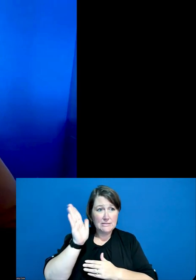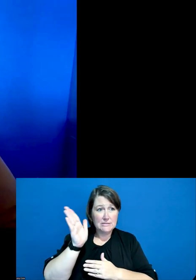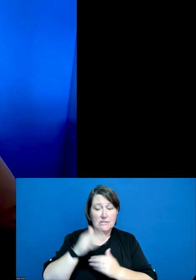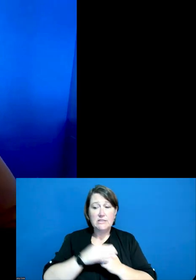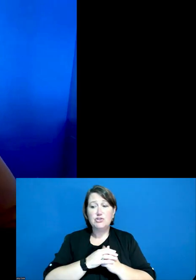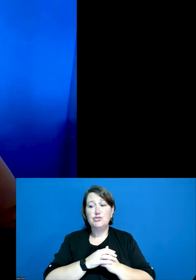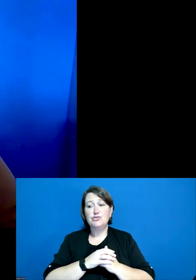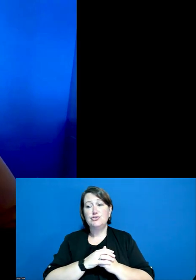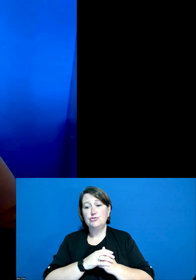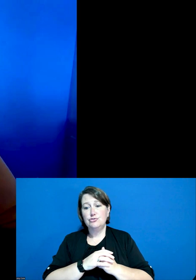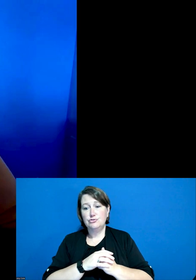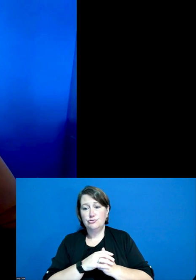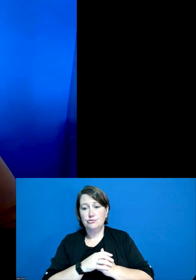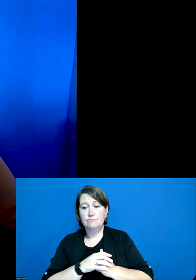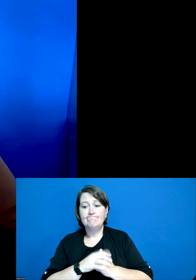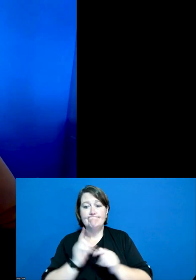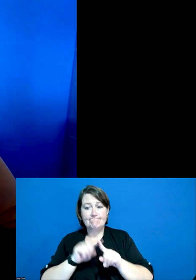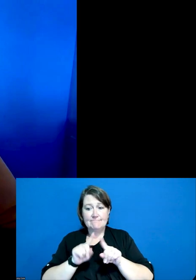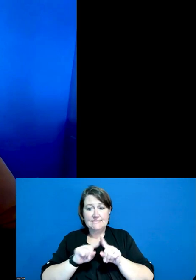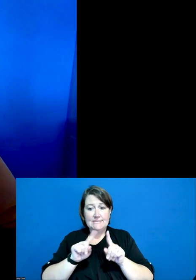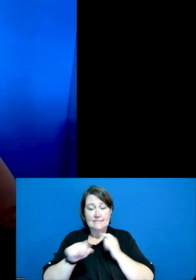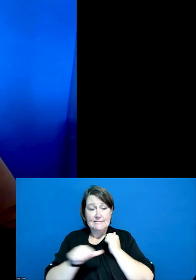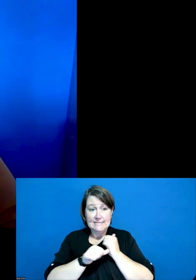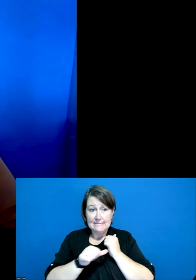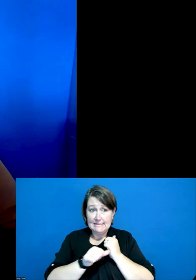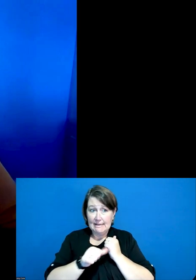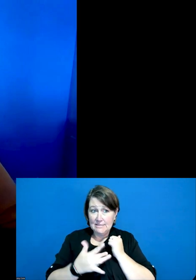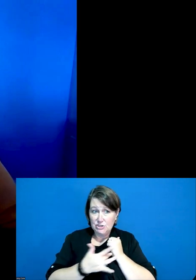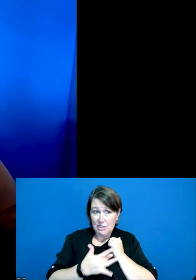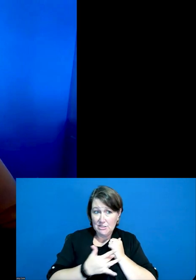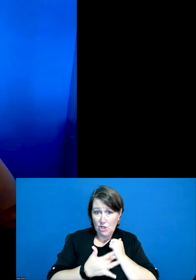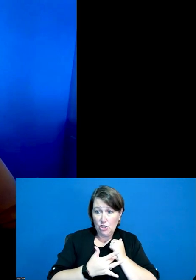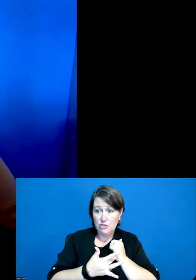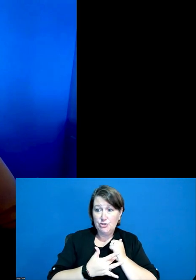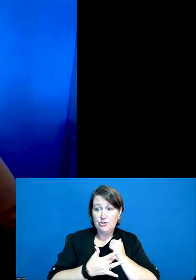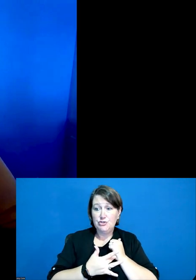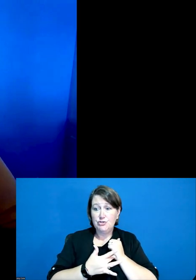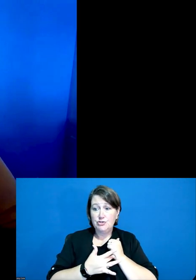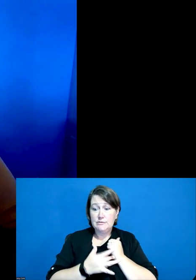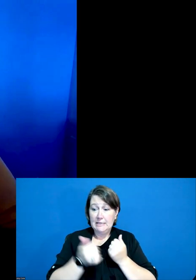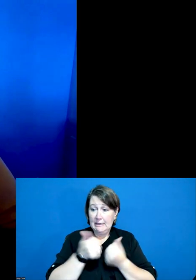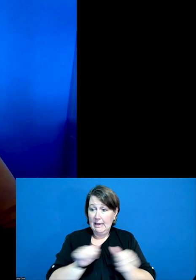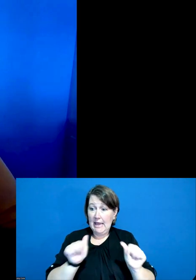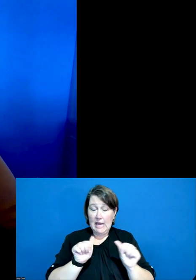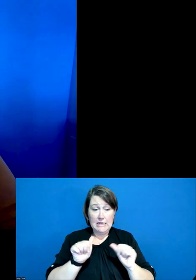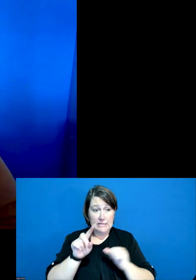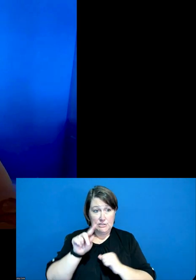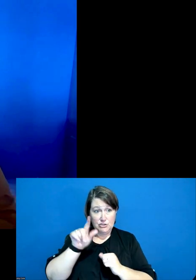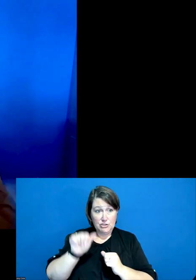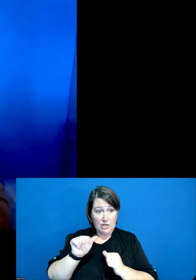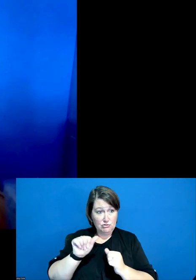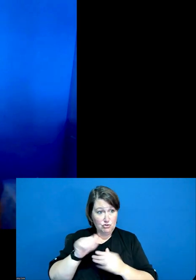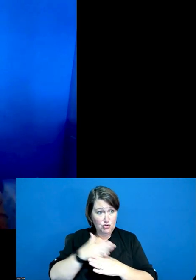and there are different assistive technologies. Does anyone have any data to share about